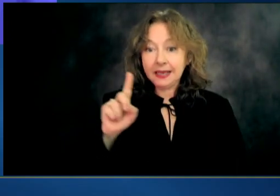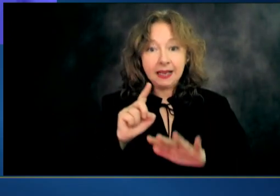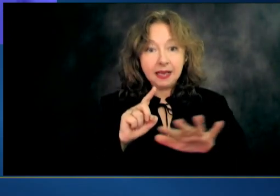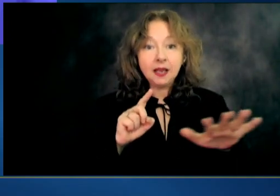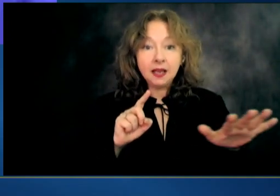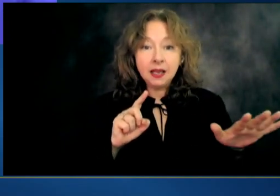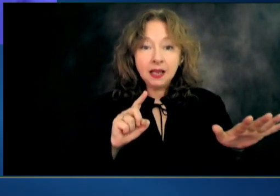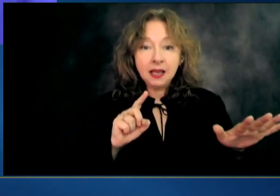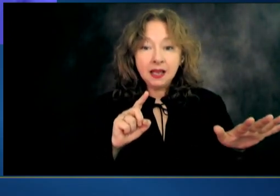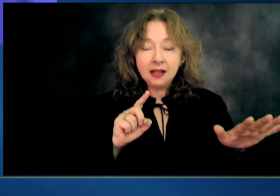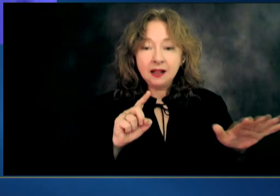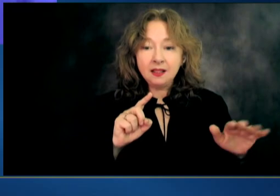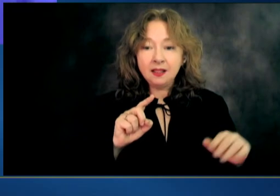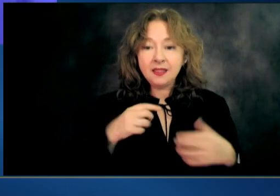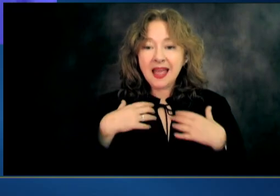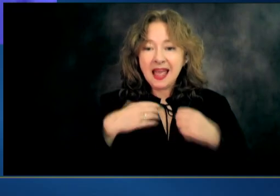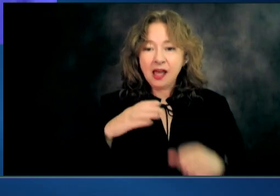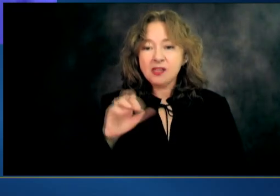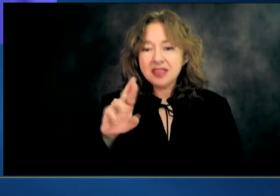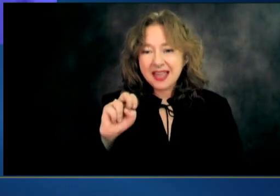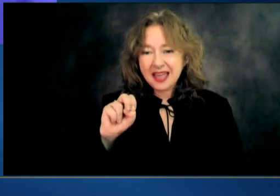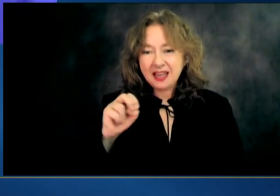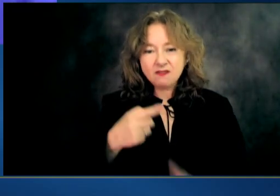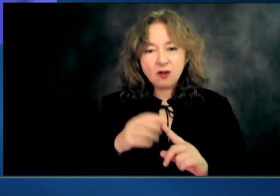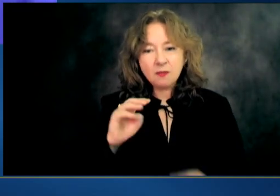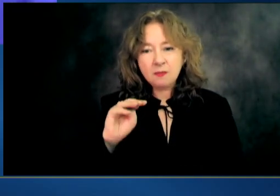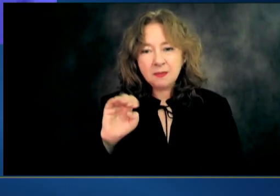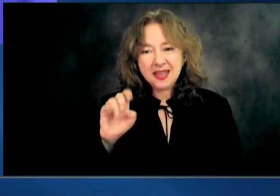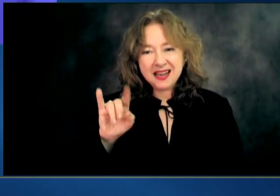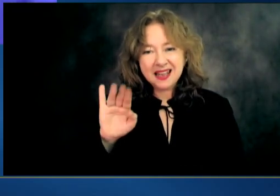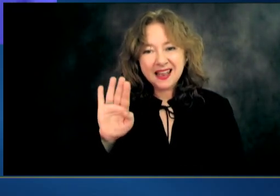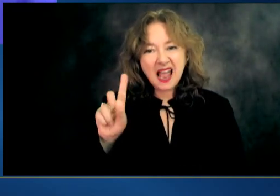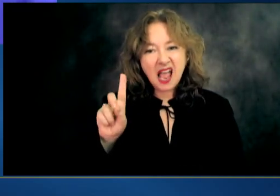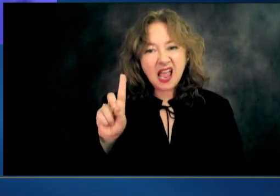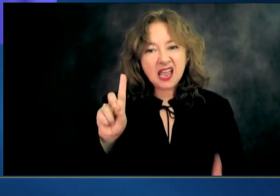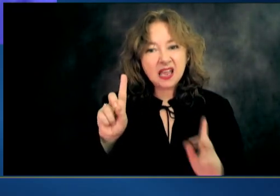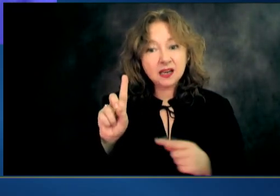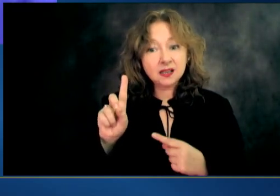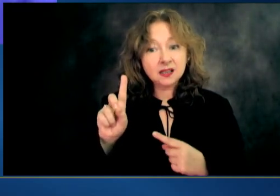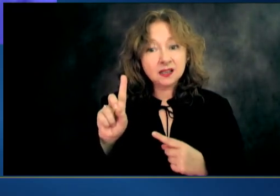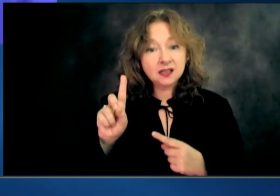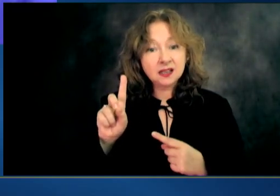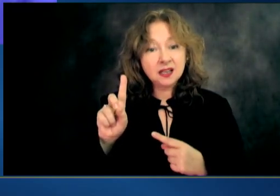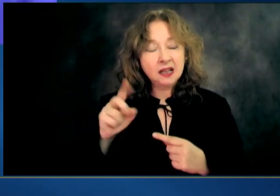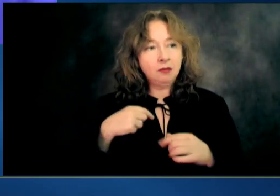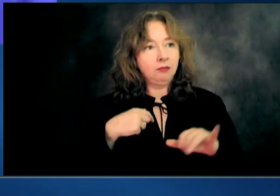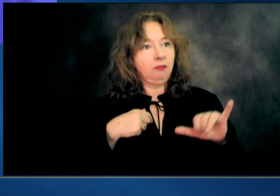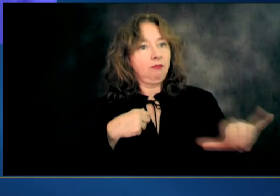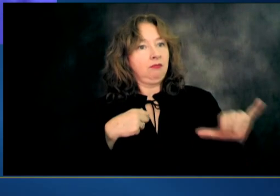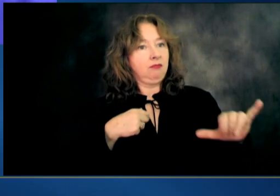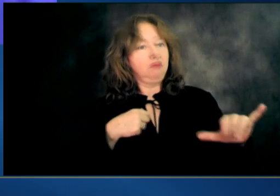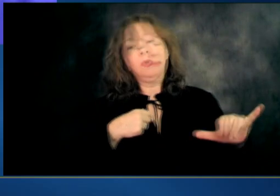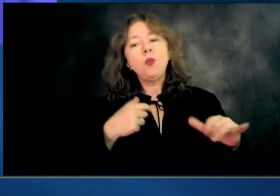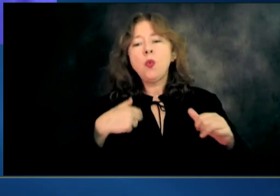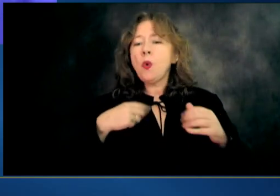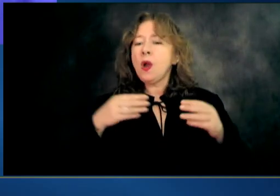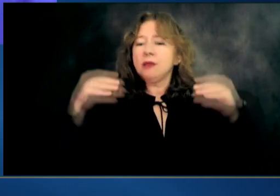their healthcare from Medicaid? We devote a lot of money, federal government and state governments,